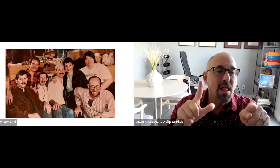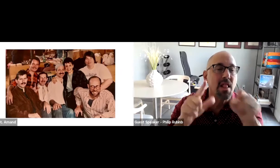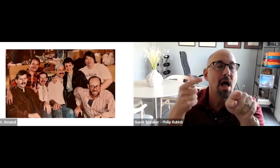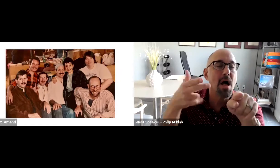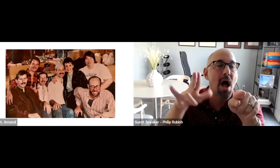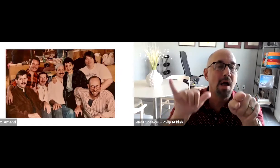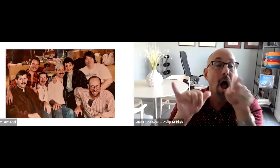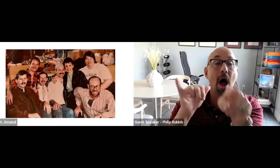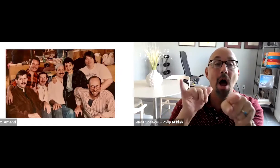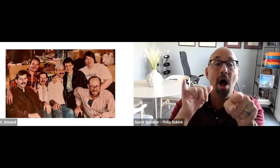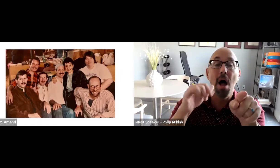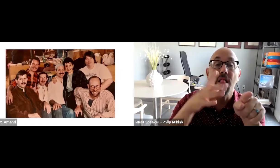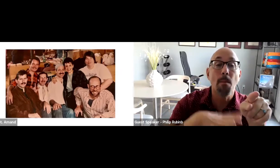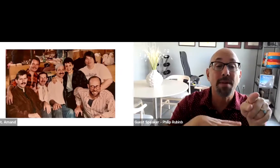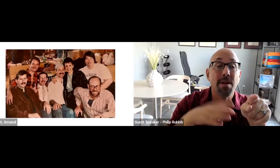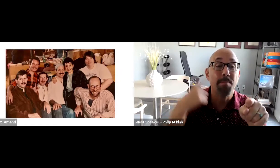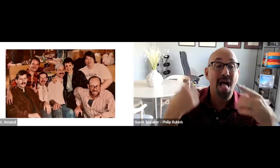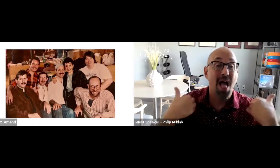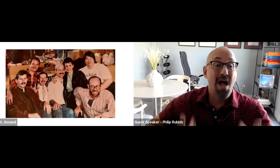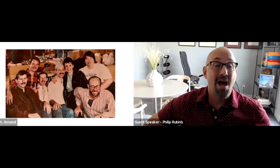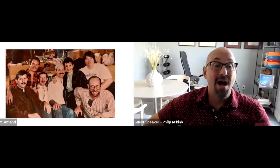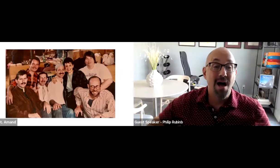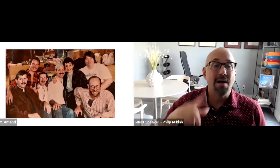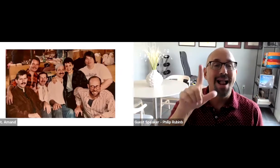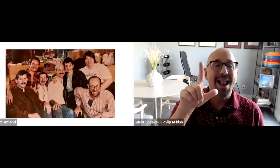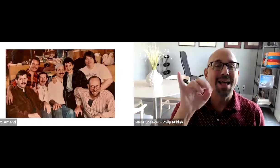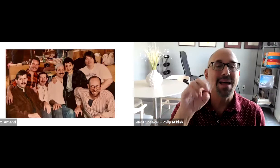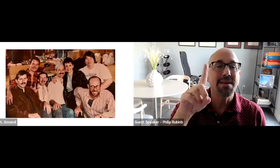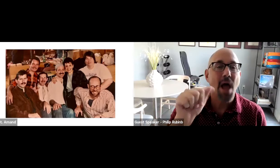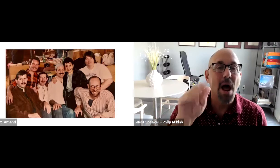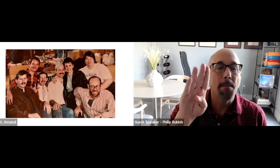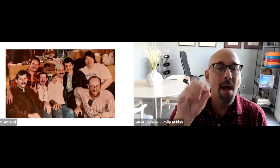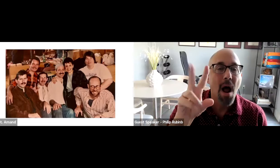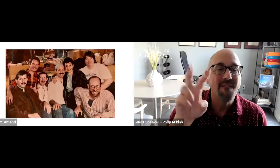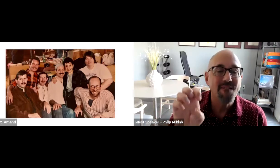and then there is Tom McKean and then there is a woman.